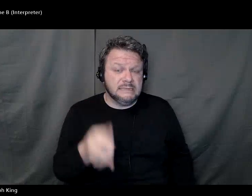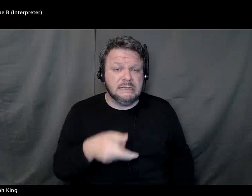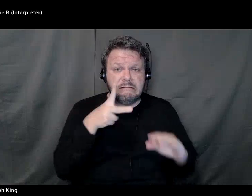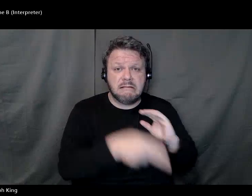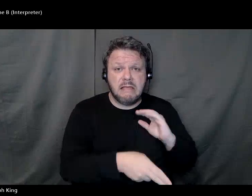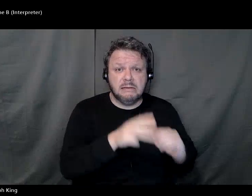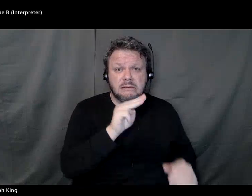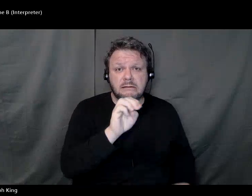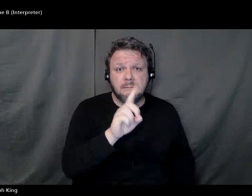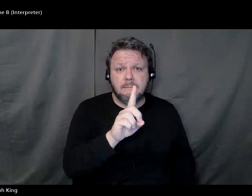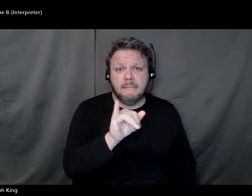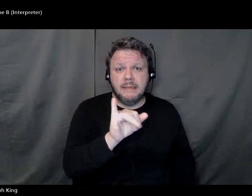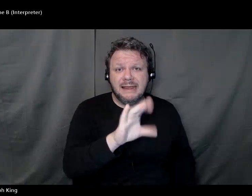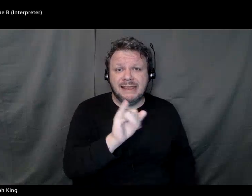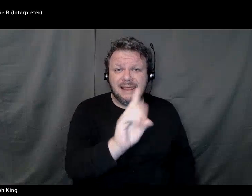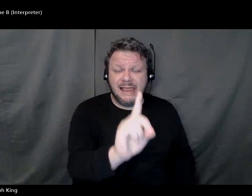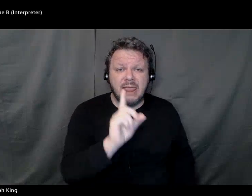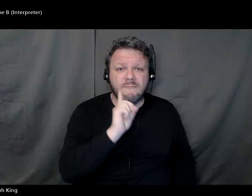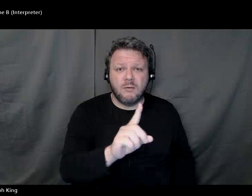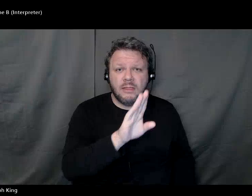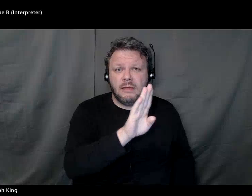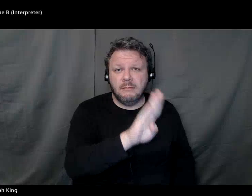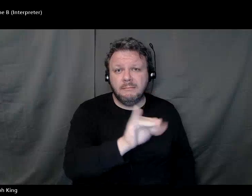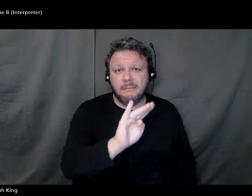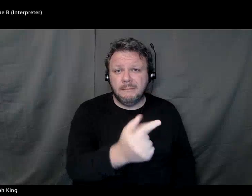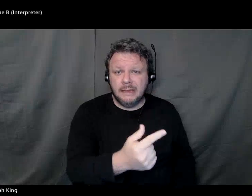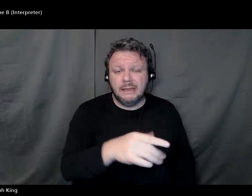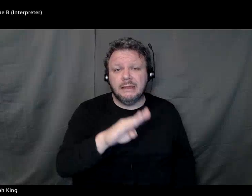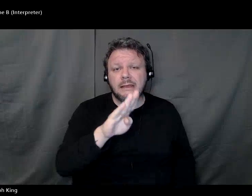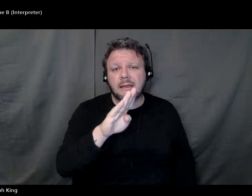Cuts to Medicaid and the big, beautiful bill that will not kick in yet.